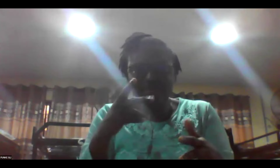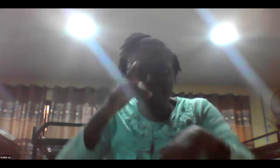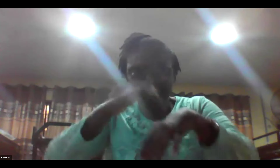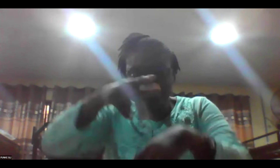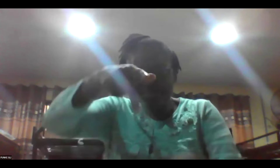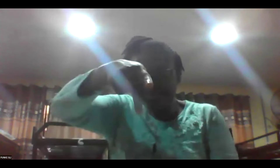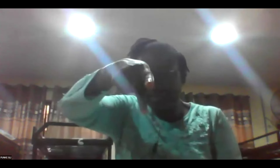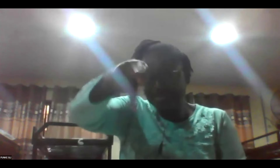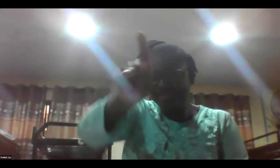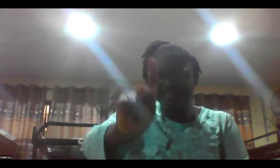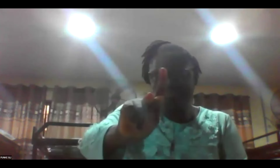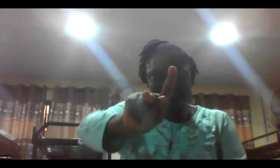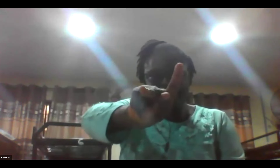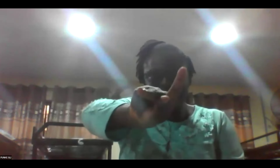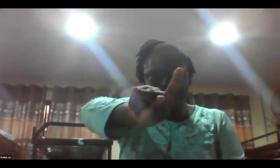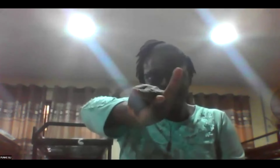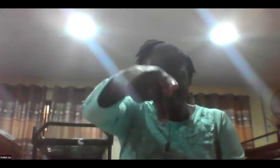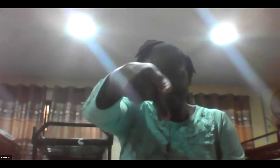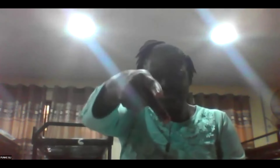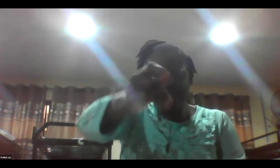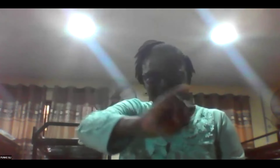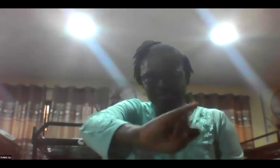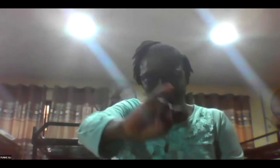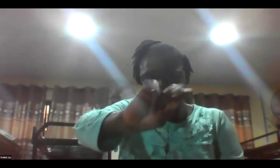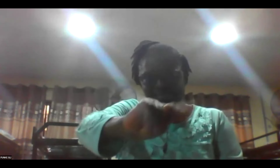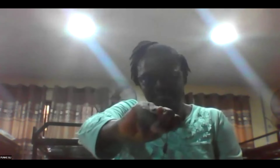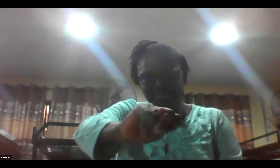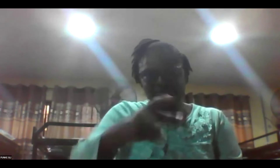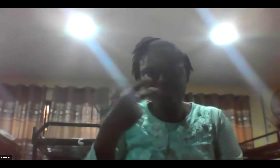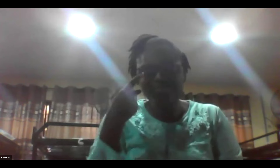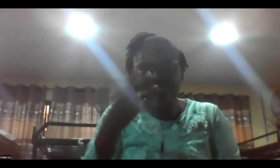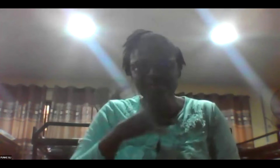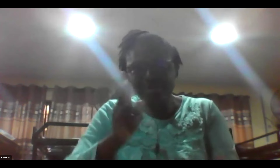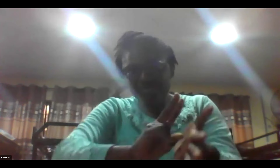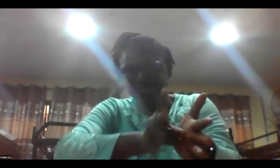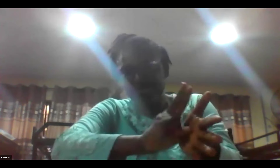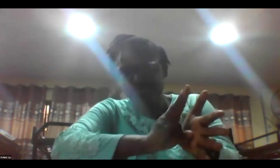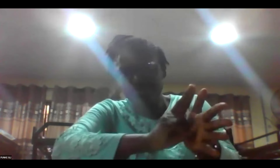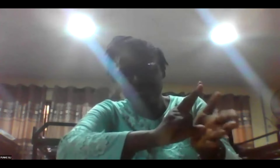So you you just click on that PIN so it will be only have video, which will be the major display